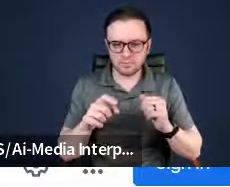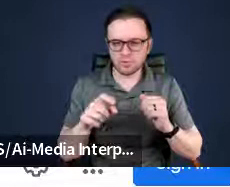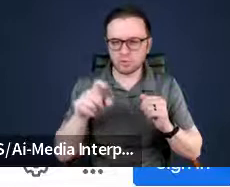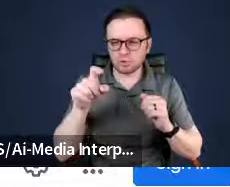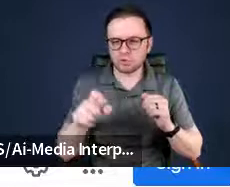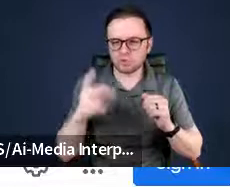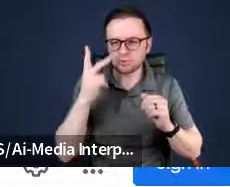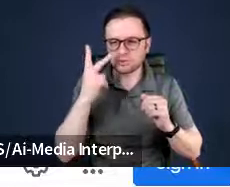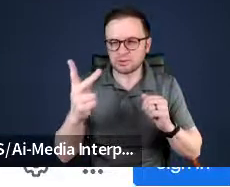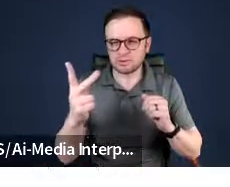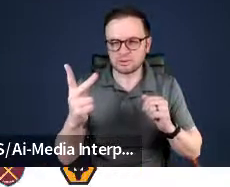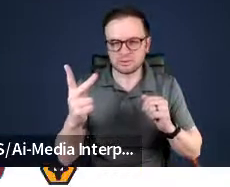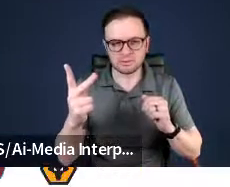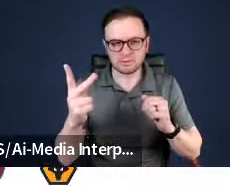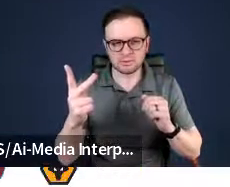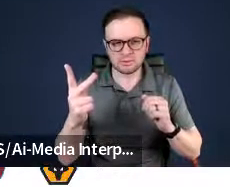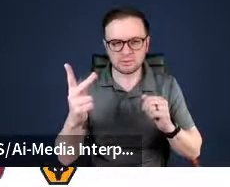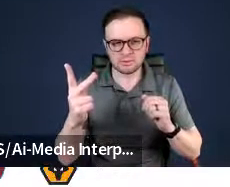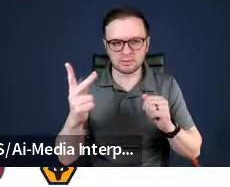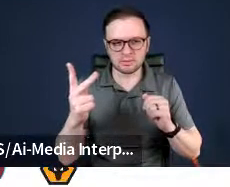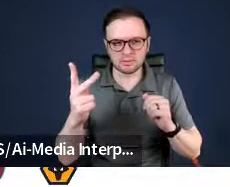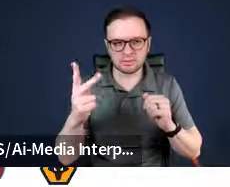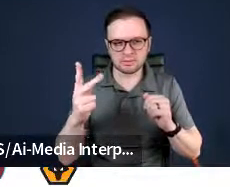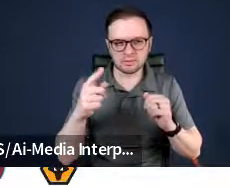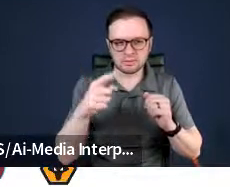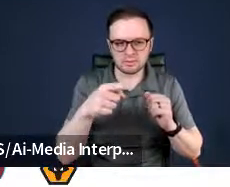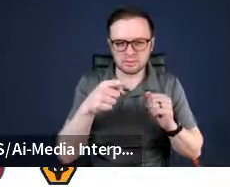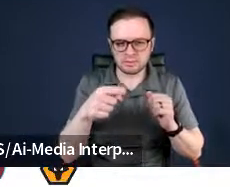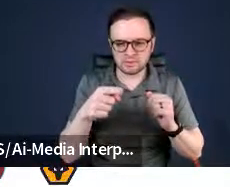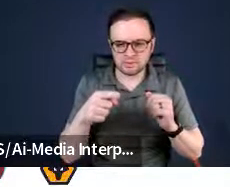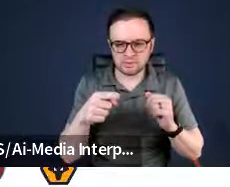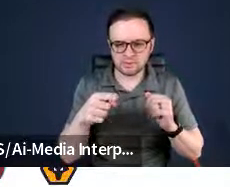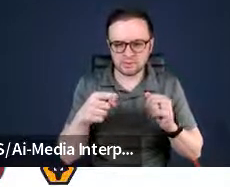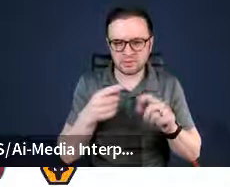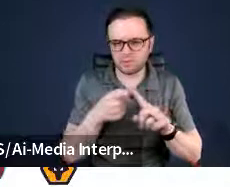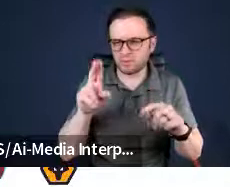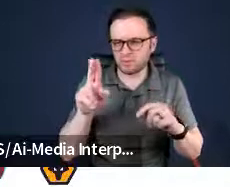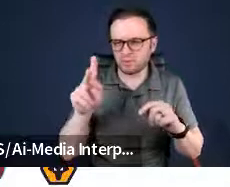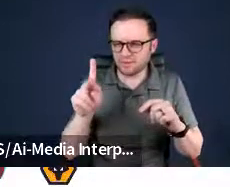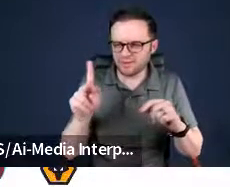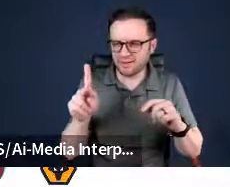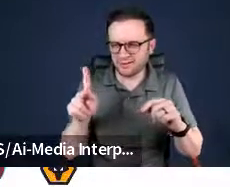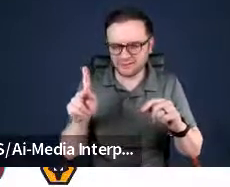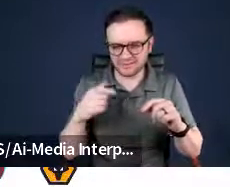We should now see … We are looking at